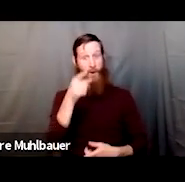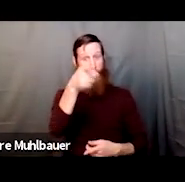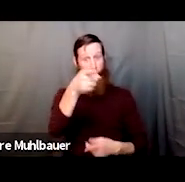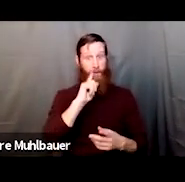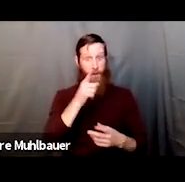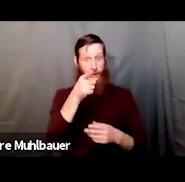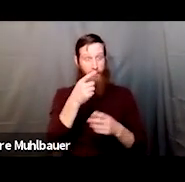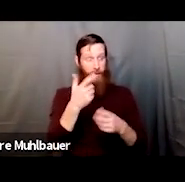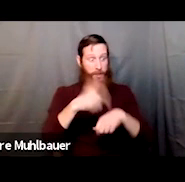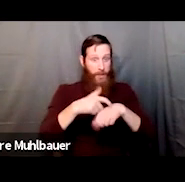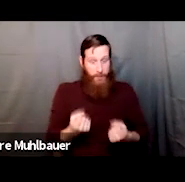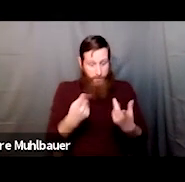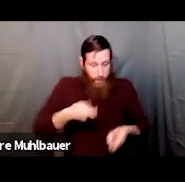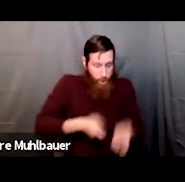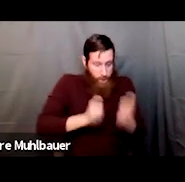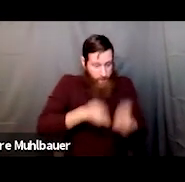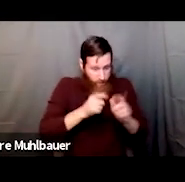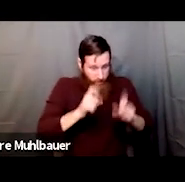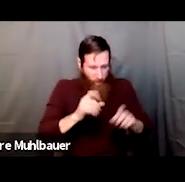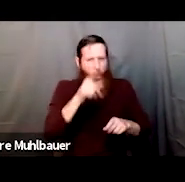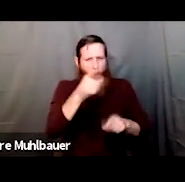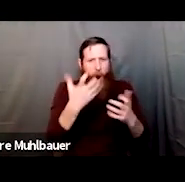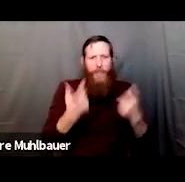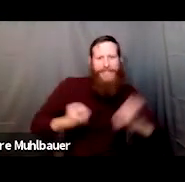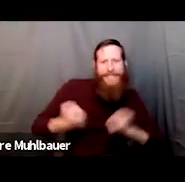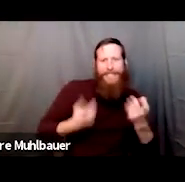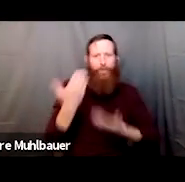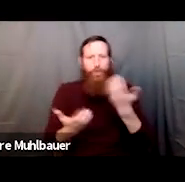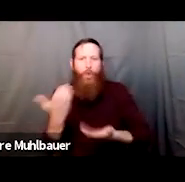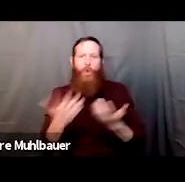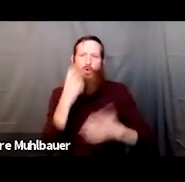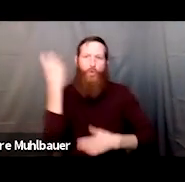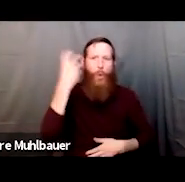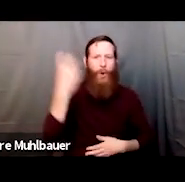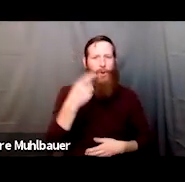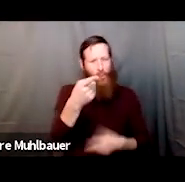or do you want to spend it skiing and riding or going on a really cool snowshoe tour